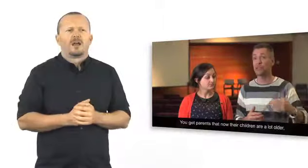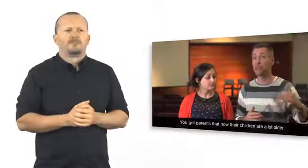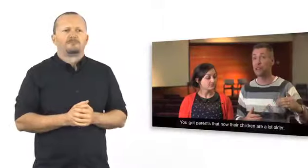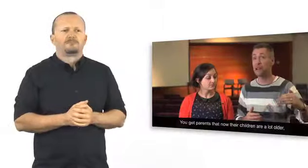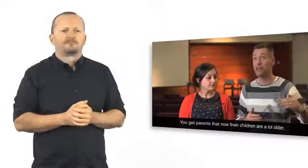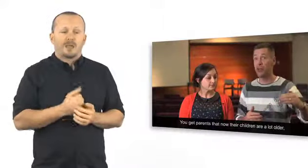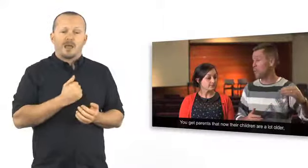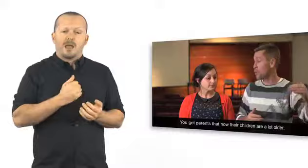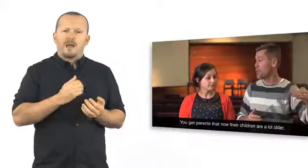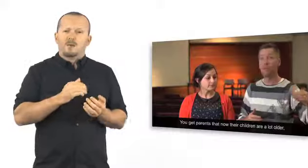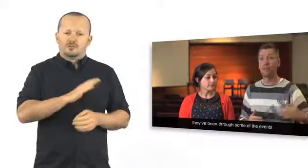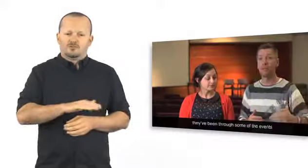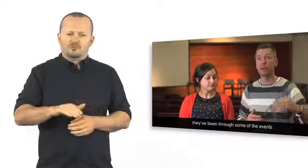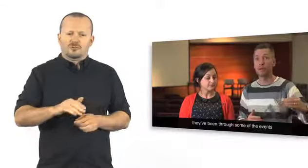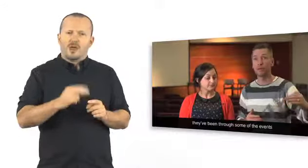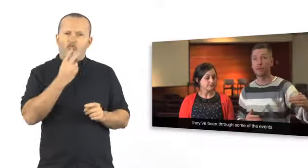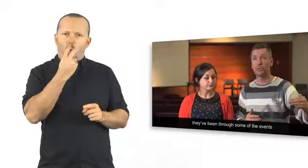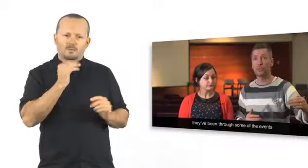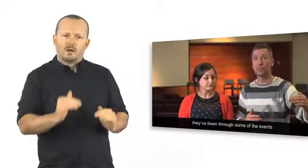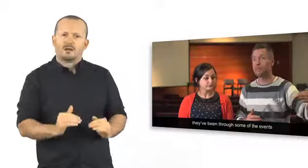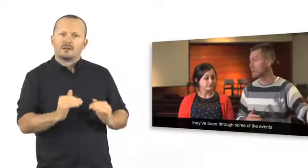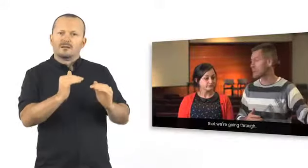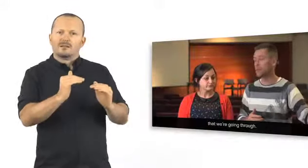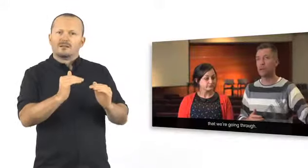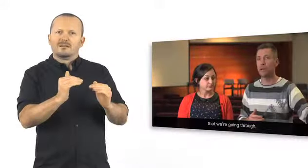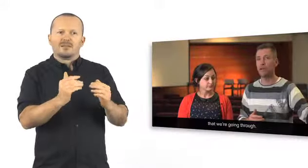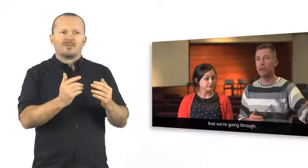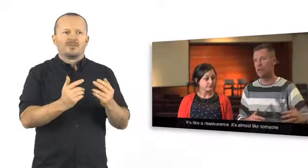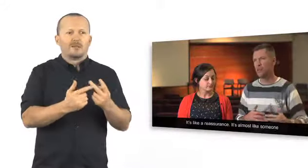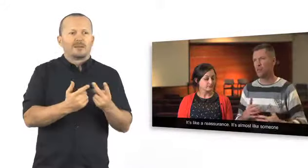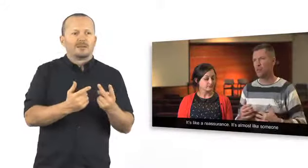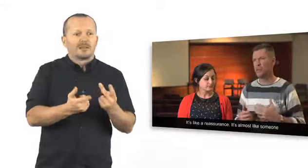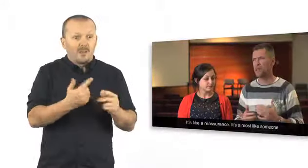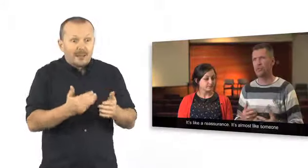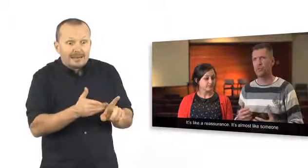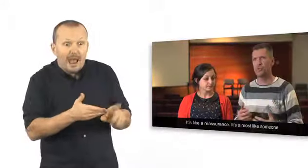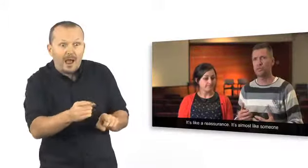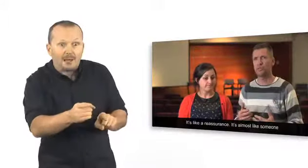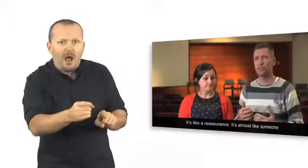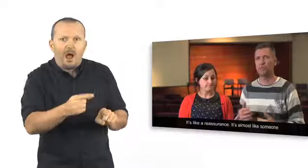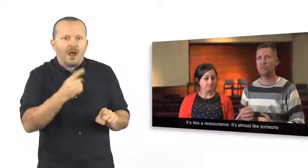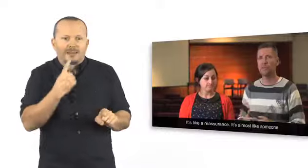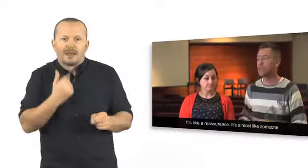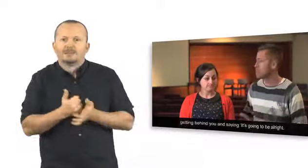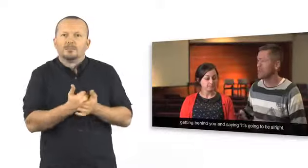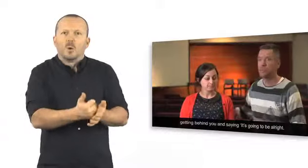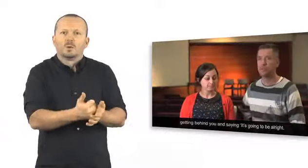now their children are a lot older, they’ve been through some of the events that we’re going through. It’s like a reassurance. It’s almost like someone getting behind